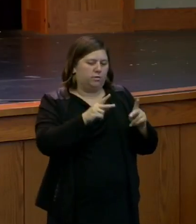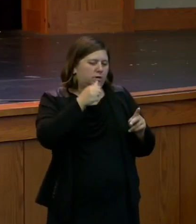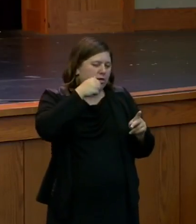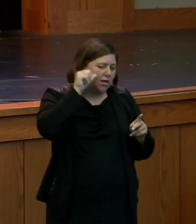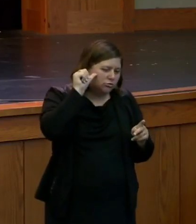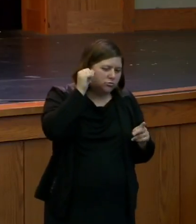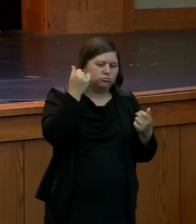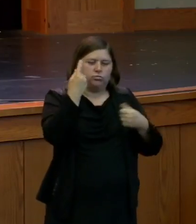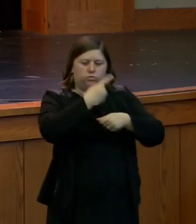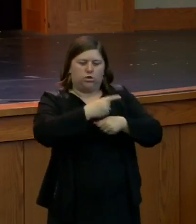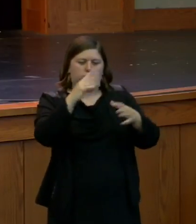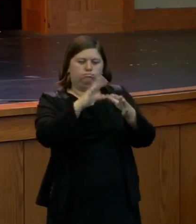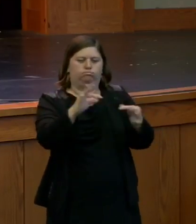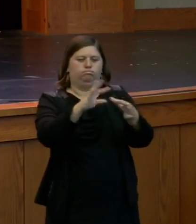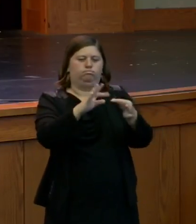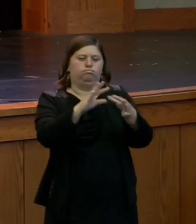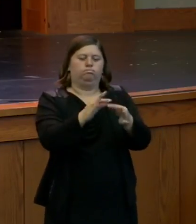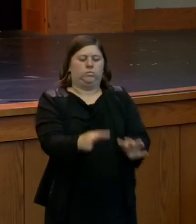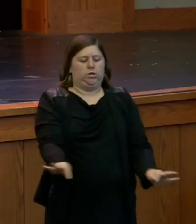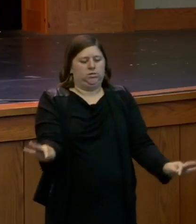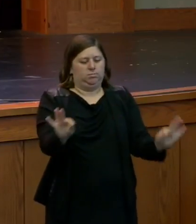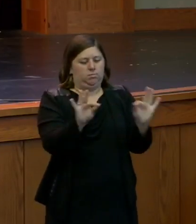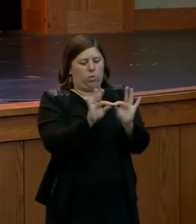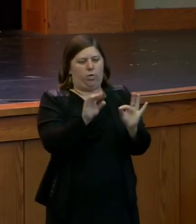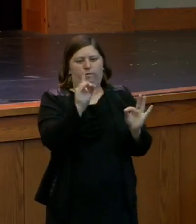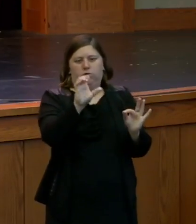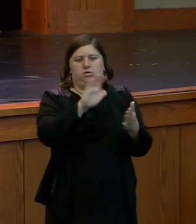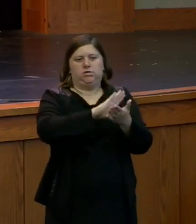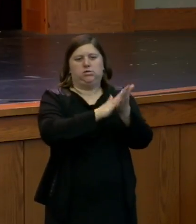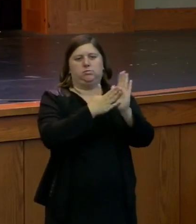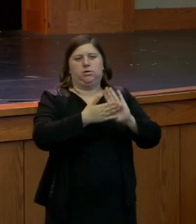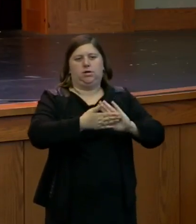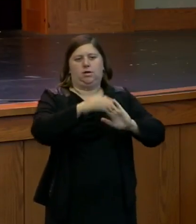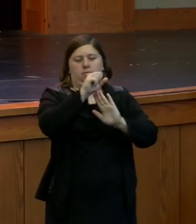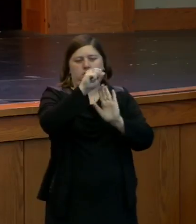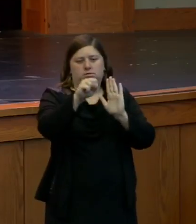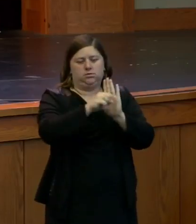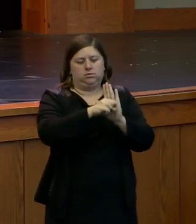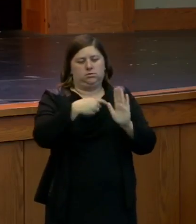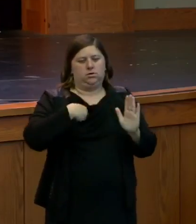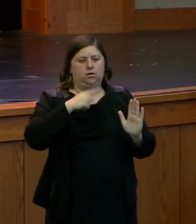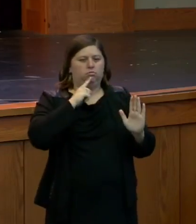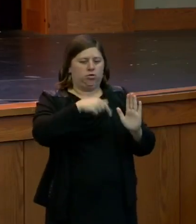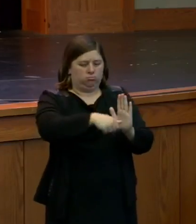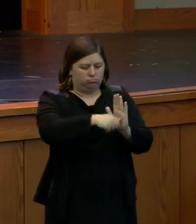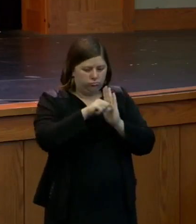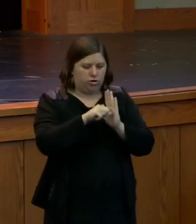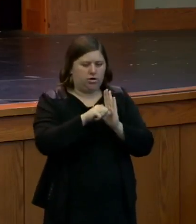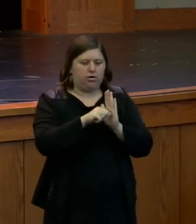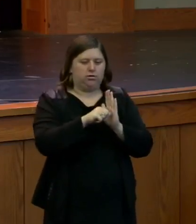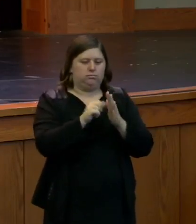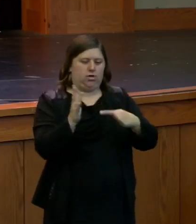ABOUT HOW IMPORTANT IT IS FOR US TO HAVE STATEHOOD. I AM VERY IMPRESSED BY THE NUMBER -- THE RANGE OF PEOPLE